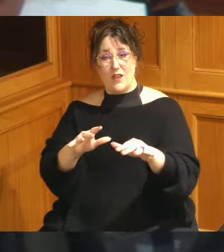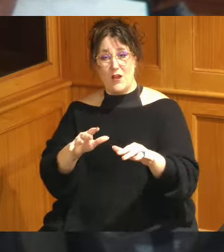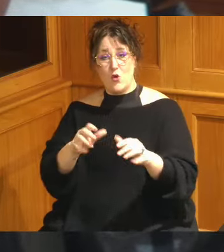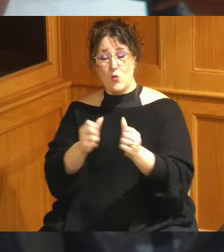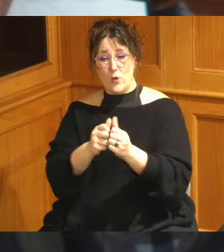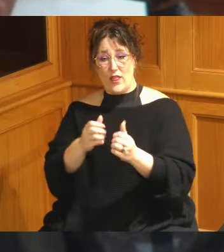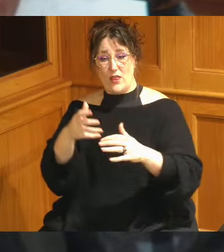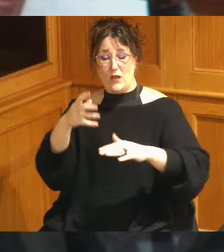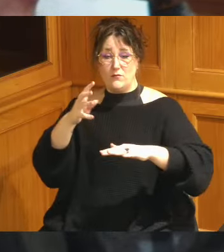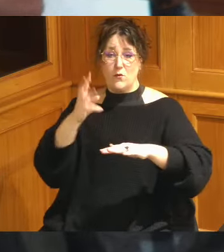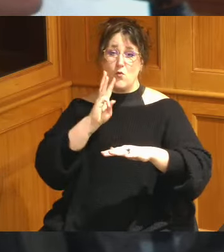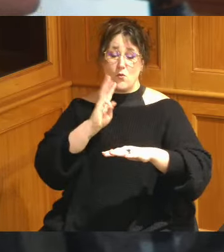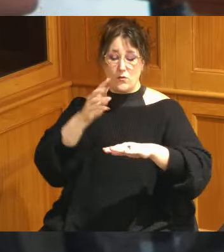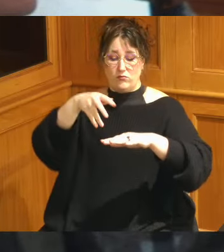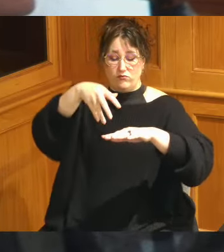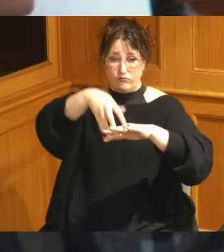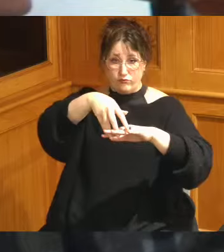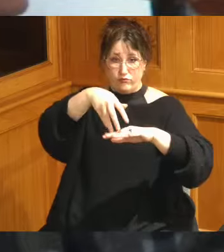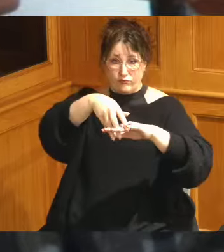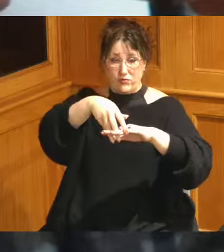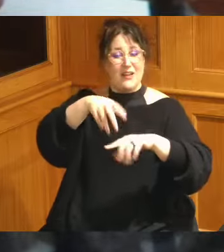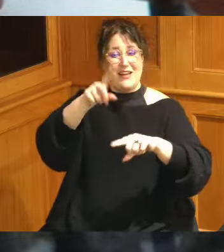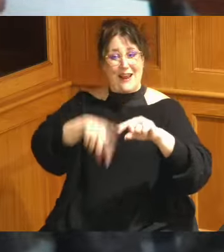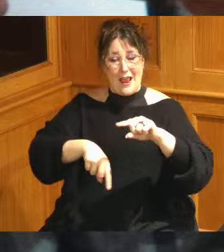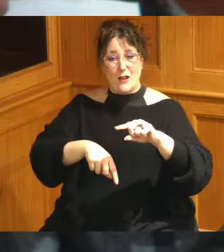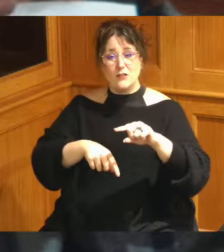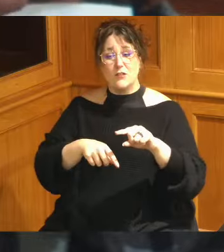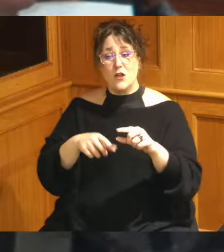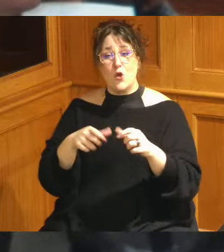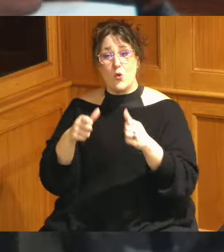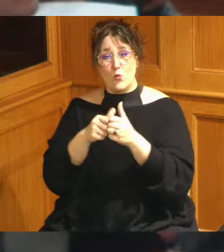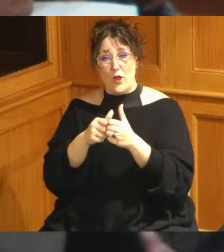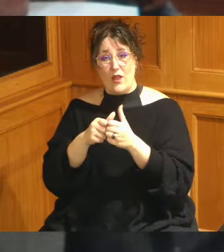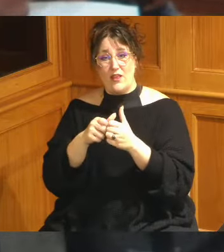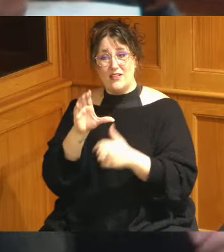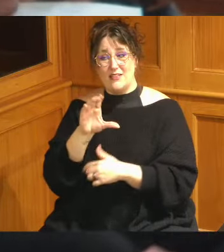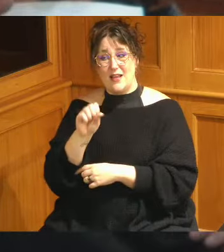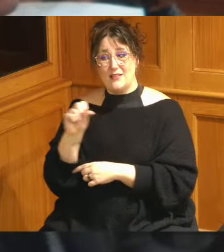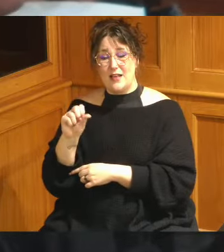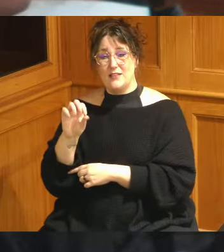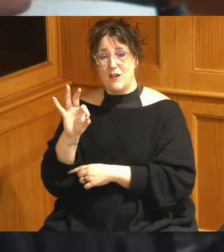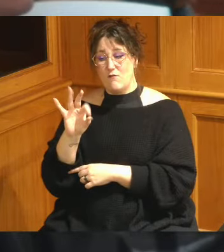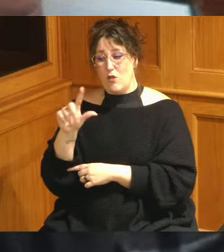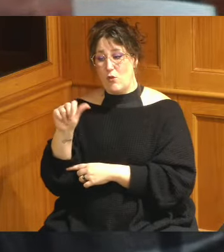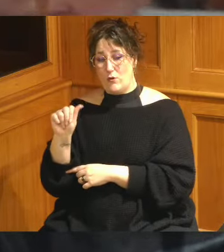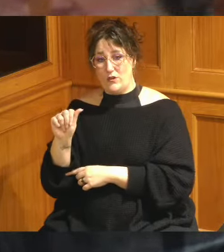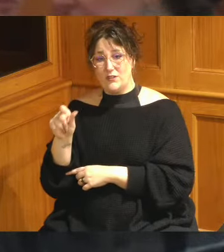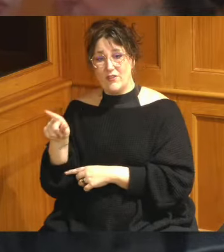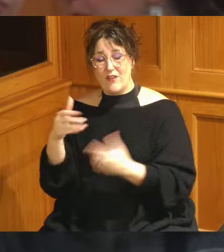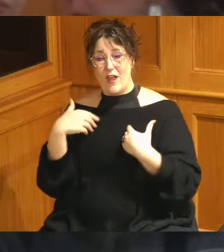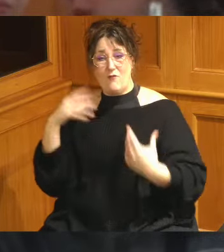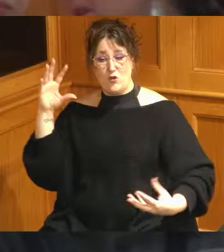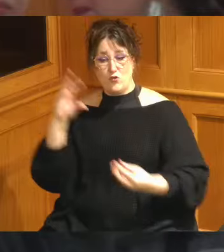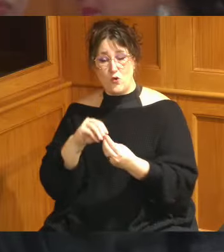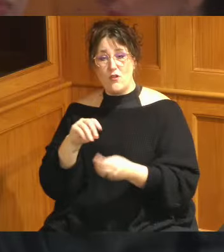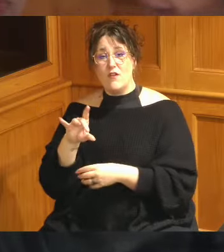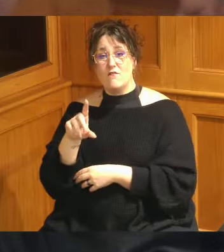registered address CSX headquarters in Florida. They total more than 170 acres of pavement.